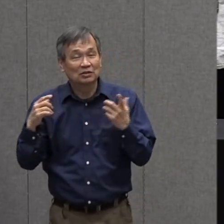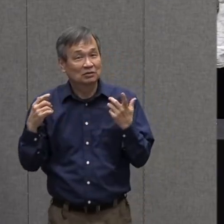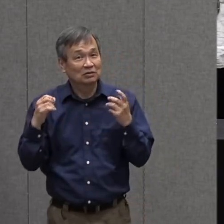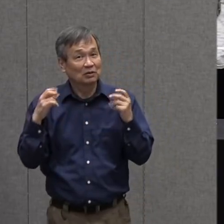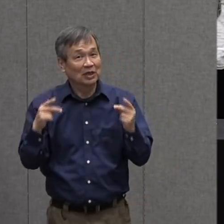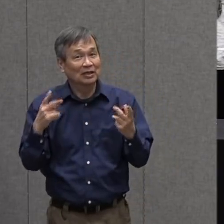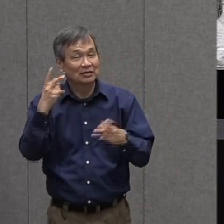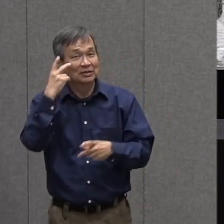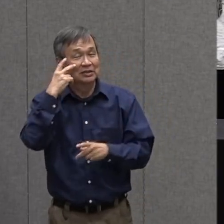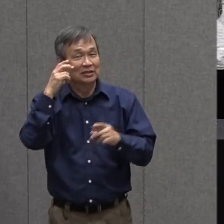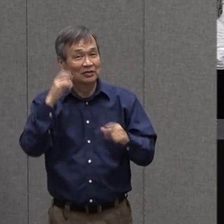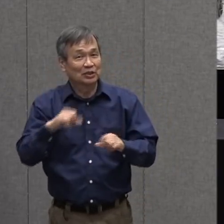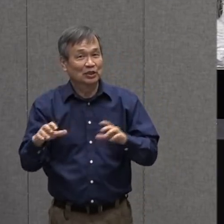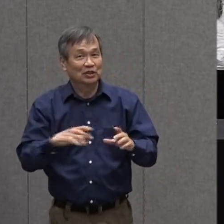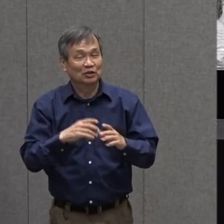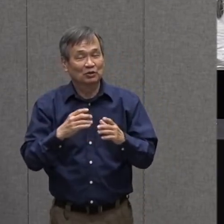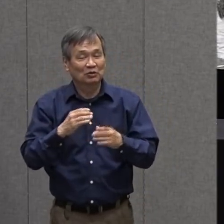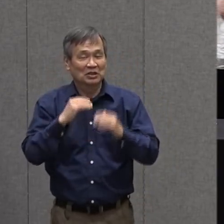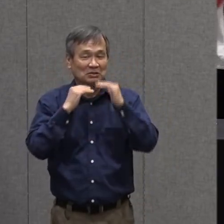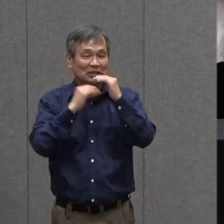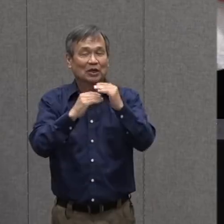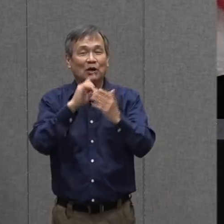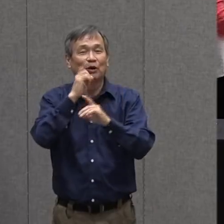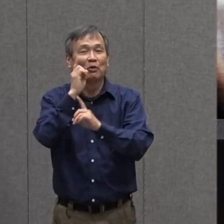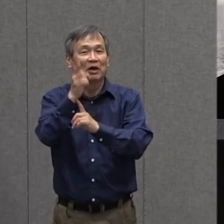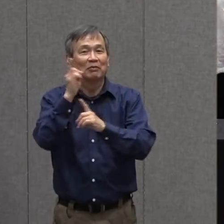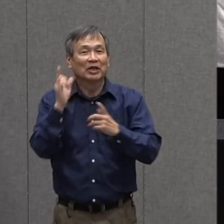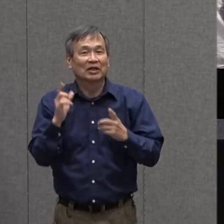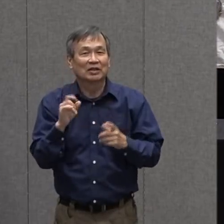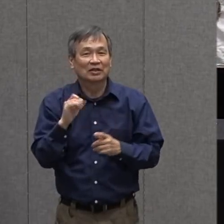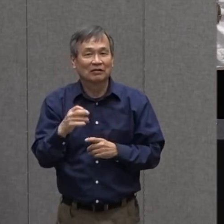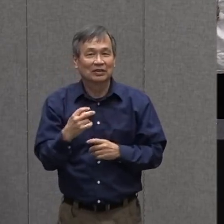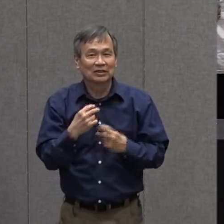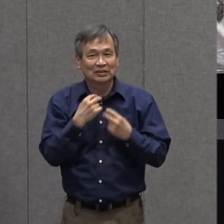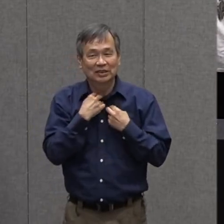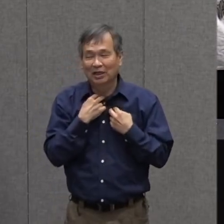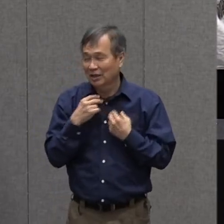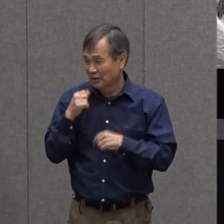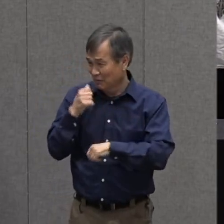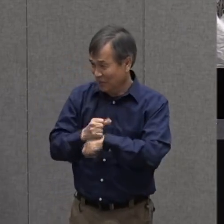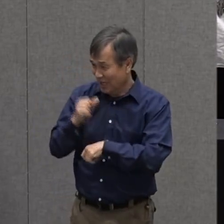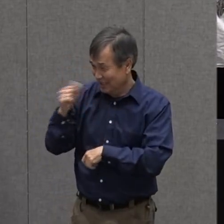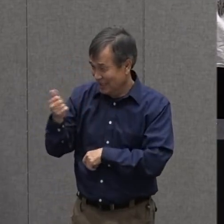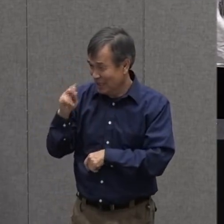And see if you can do it in less than a minute if you're not stumped on base 10 notation. Well, that was a weird one.